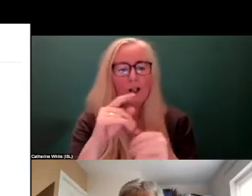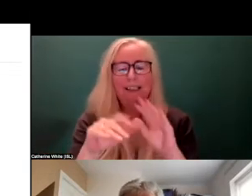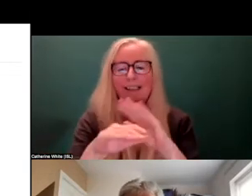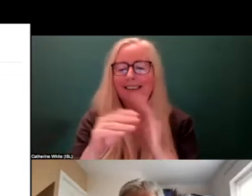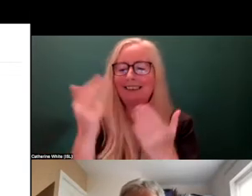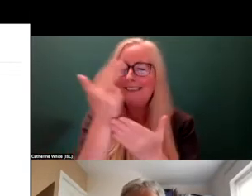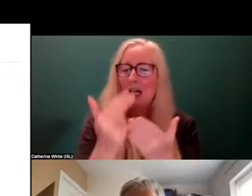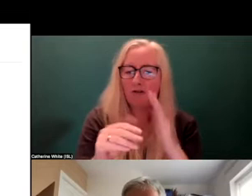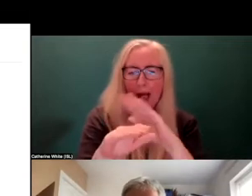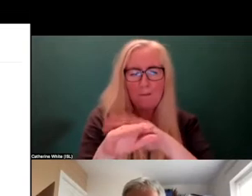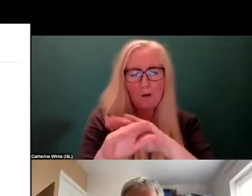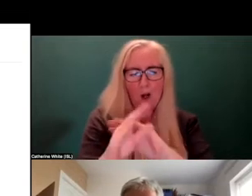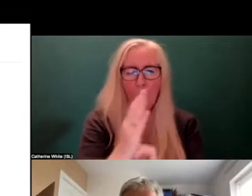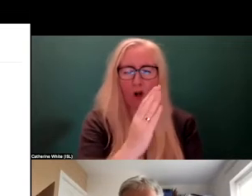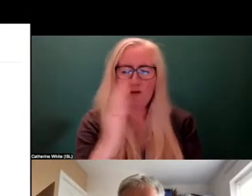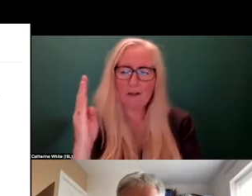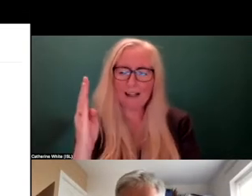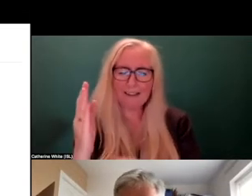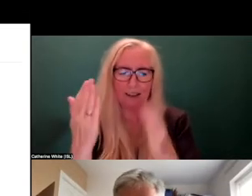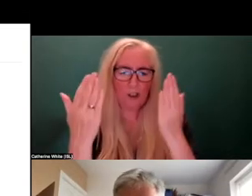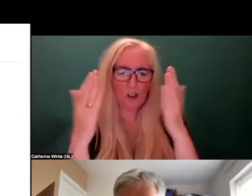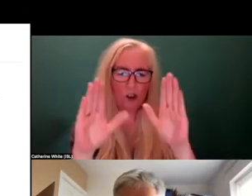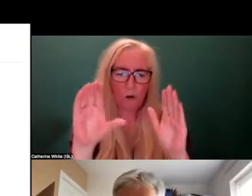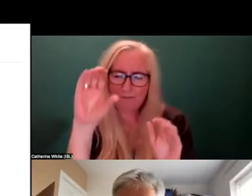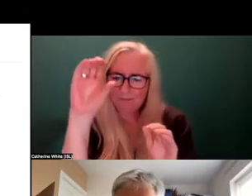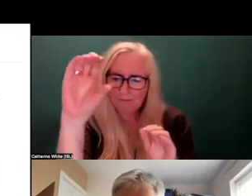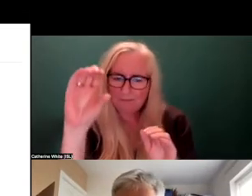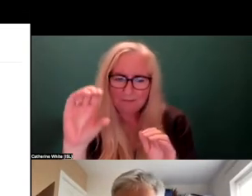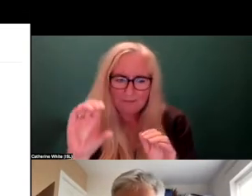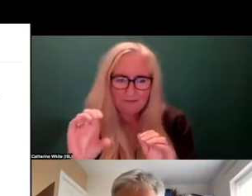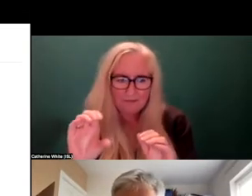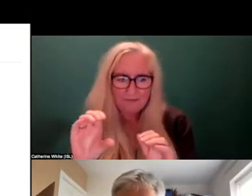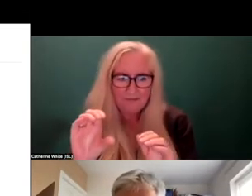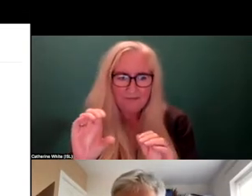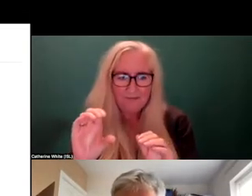So the diagram on the right here shows those kinds of places,